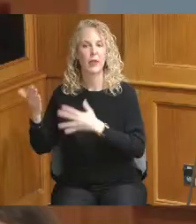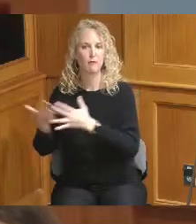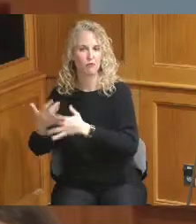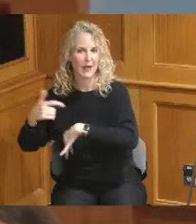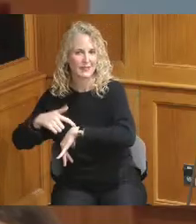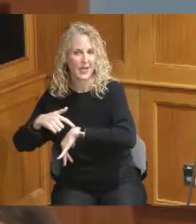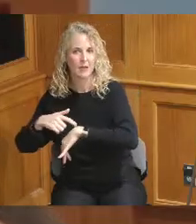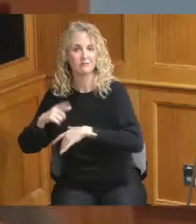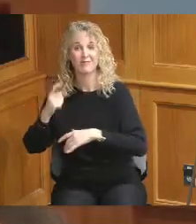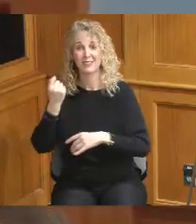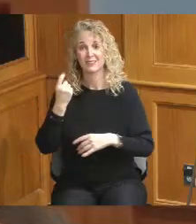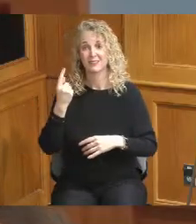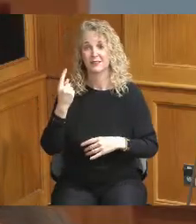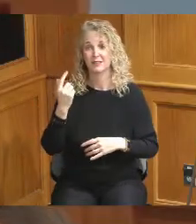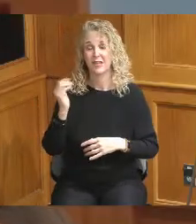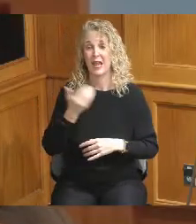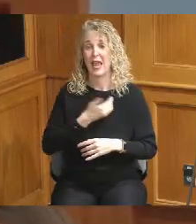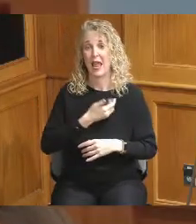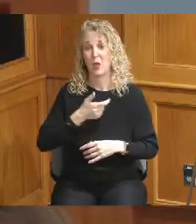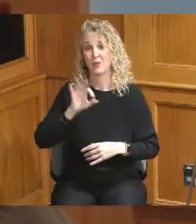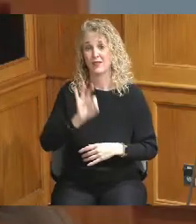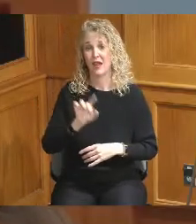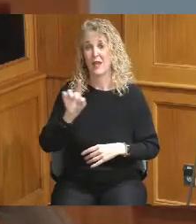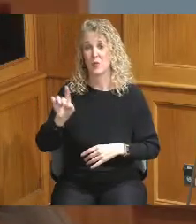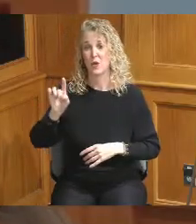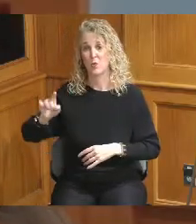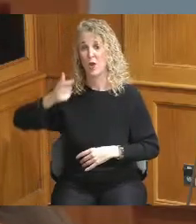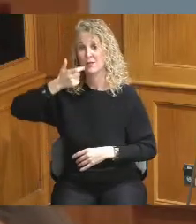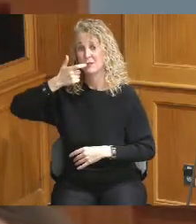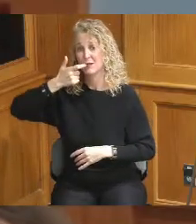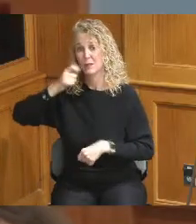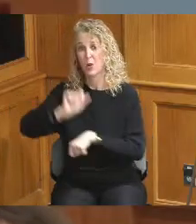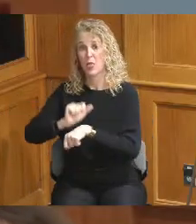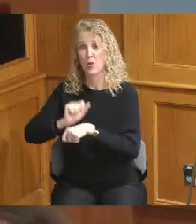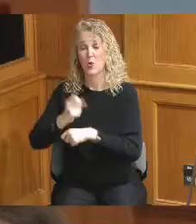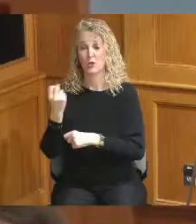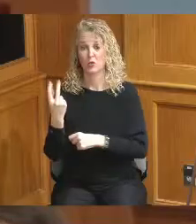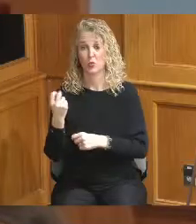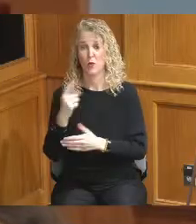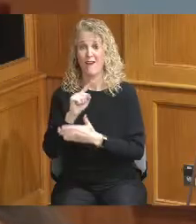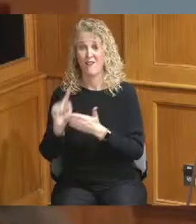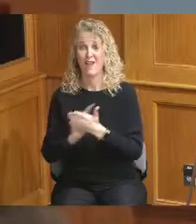keep in mind our our 911 operators and dispatchers work a 12-hour shift so they're at work for 12